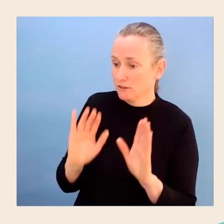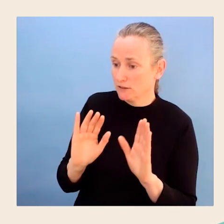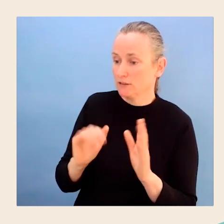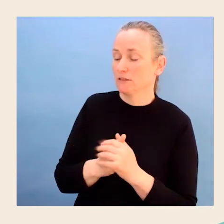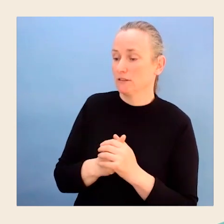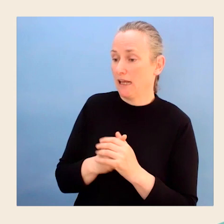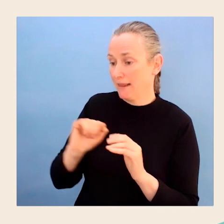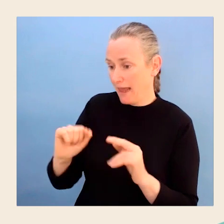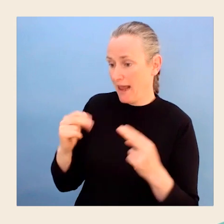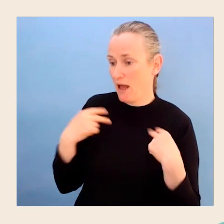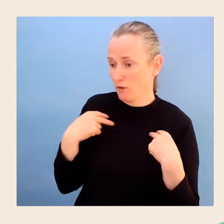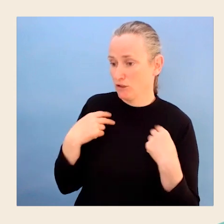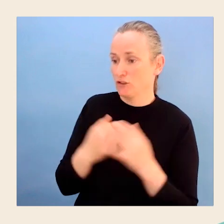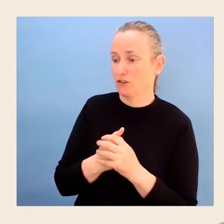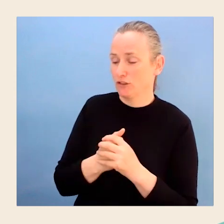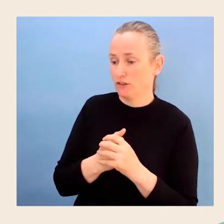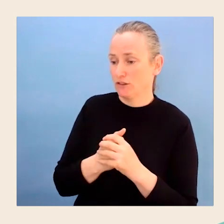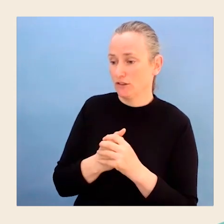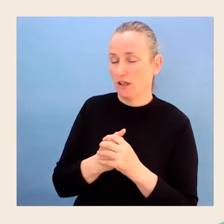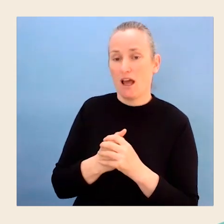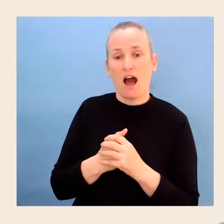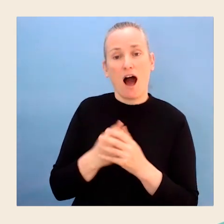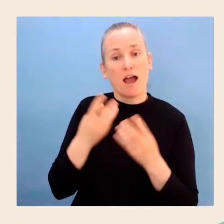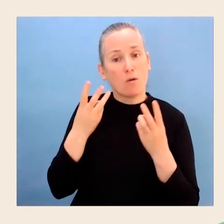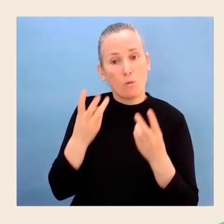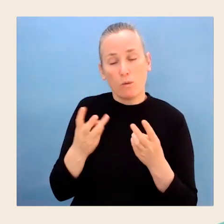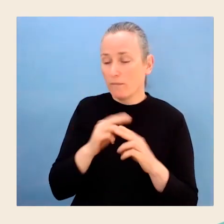And I will not let you change their words.